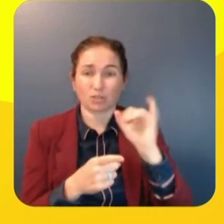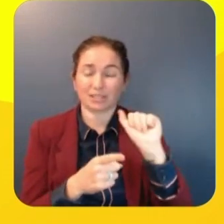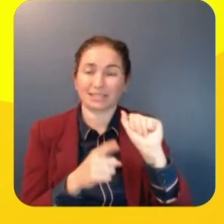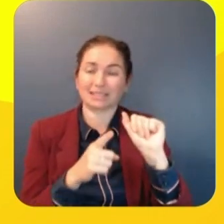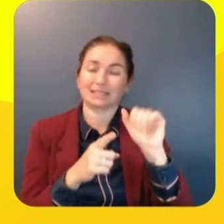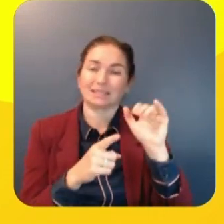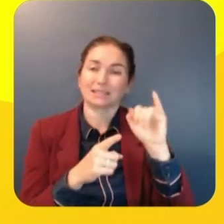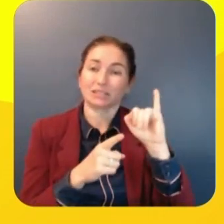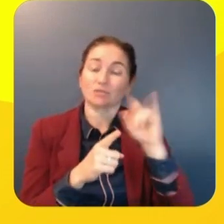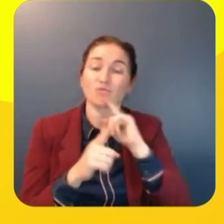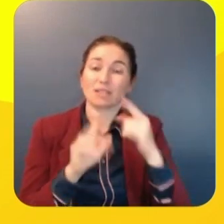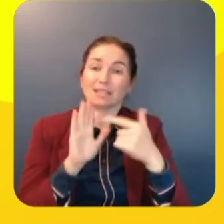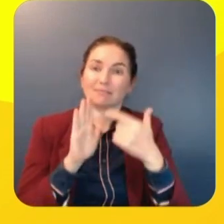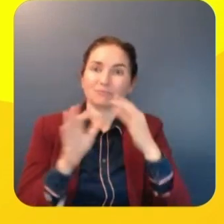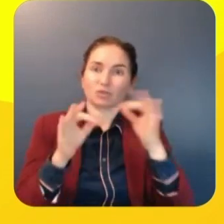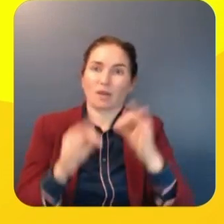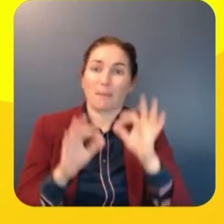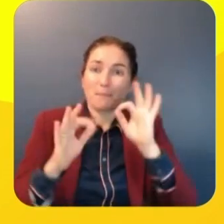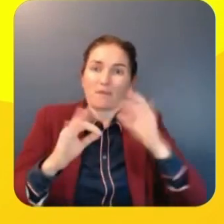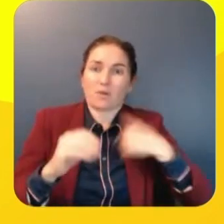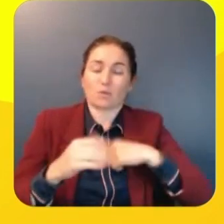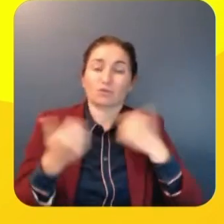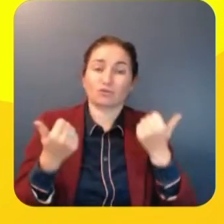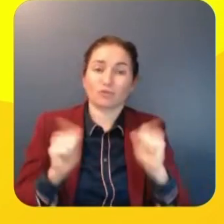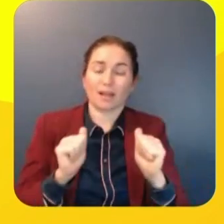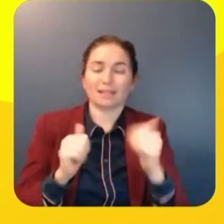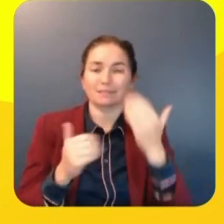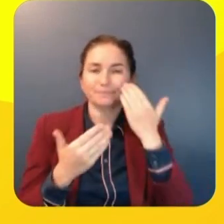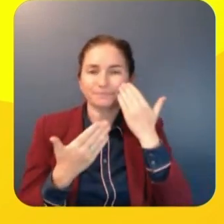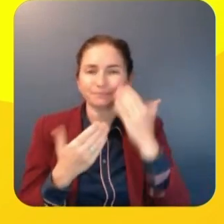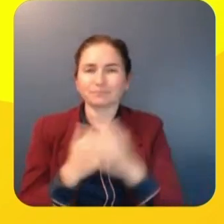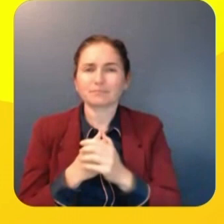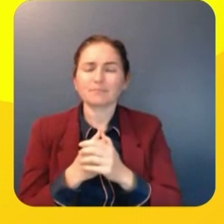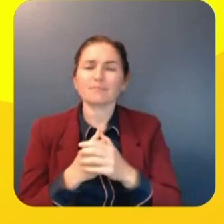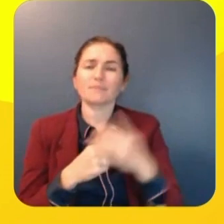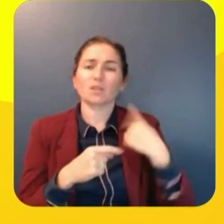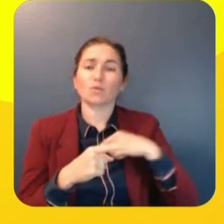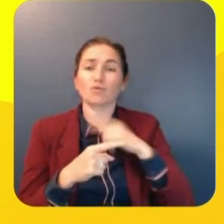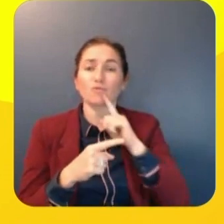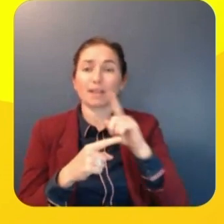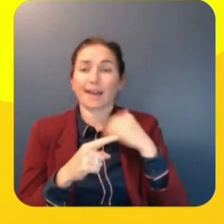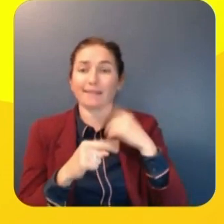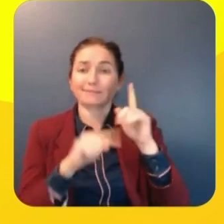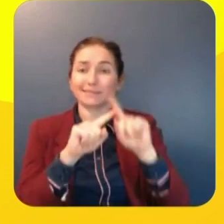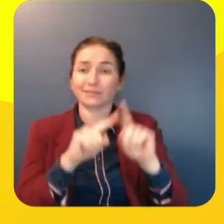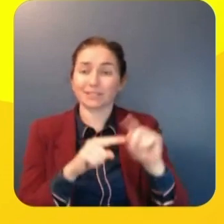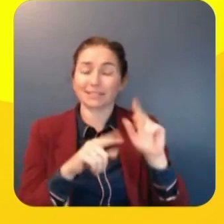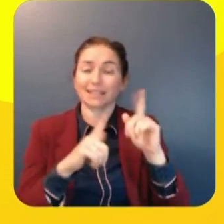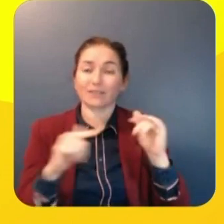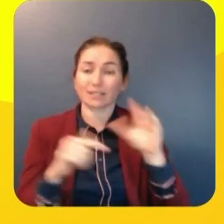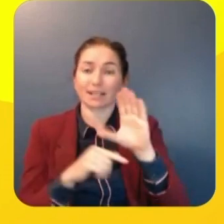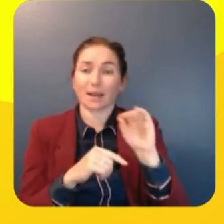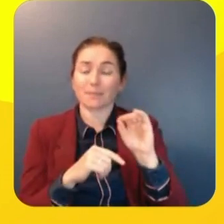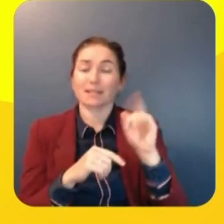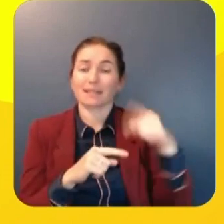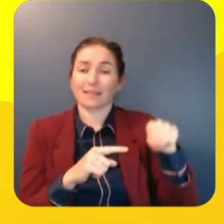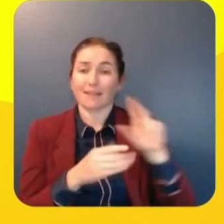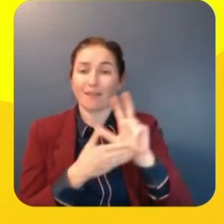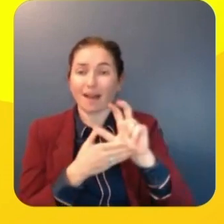Across the industry, our diversity initiatives that companies have invested in making a real, meaningful change in all realms of leadership.